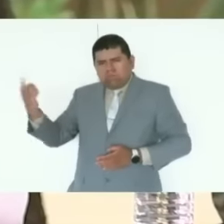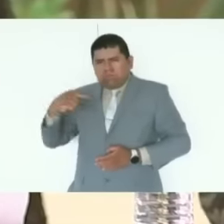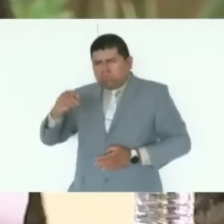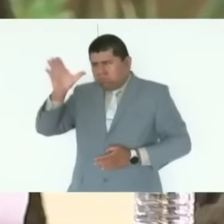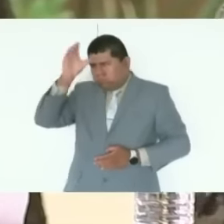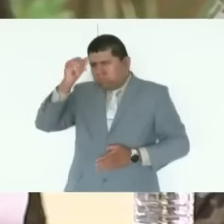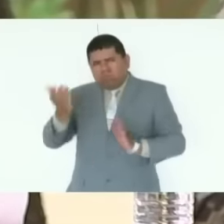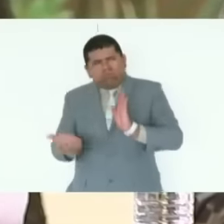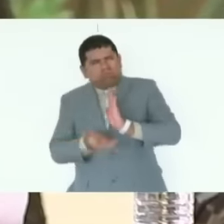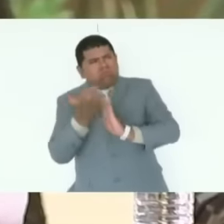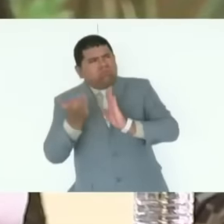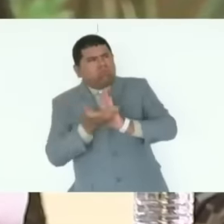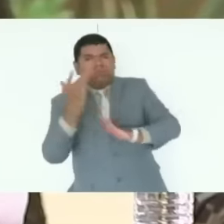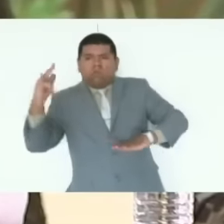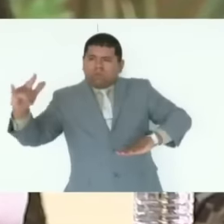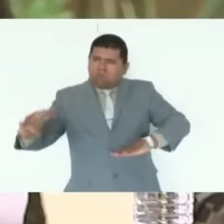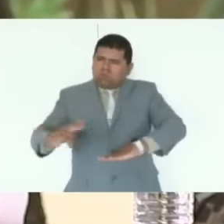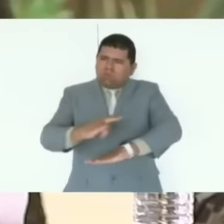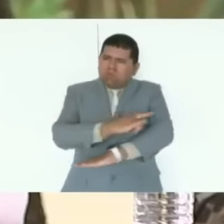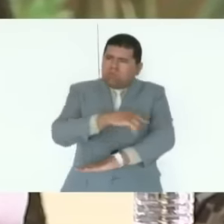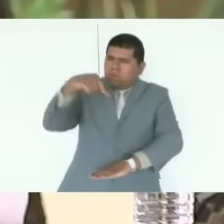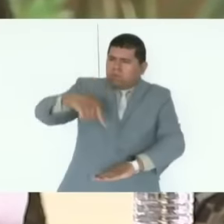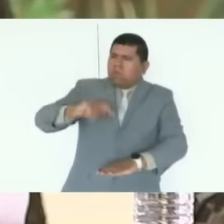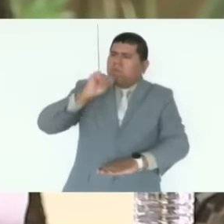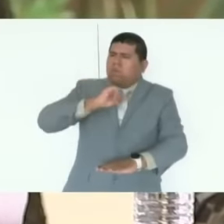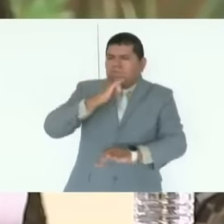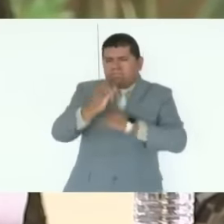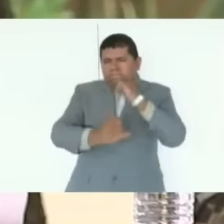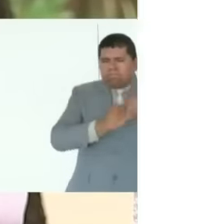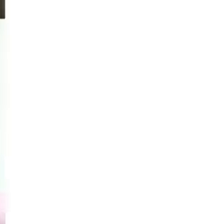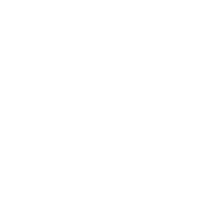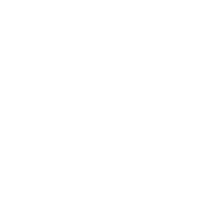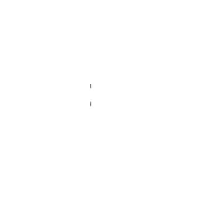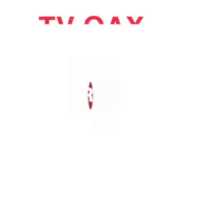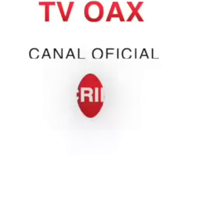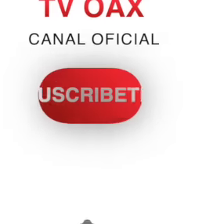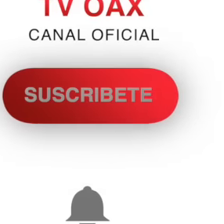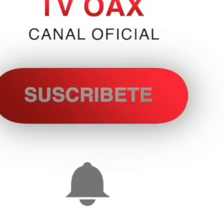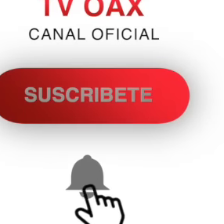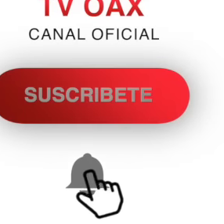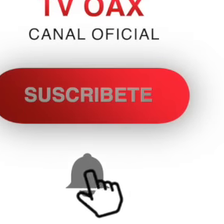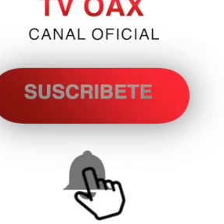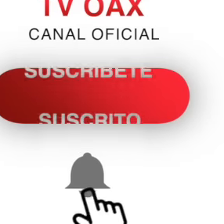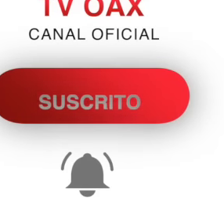the Tepic International Airport is built and modernized with an investment of 4,132 million